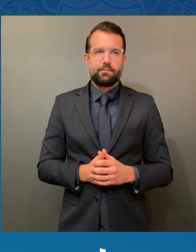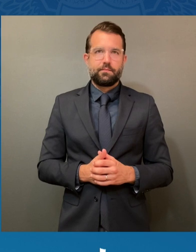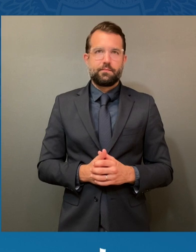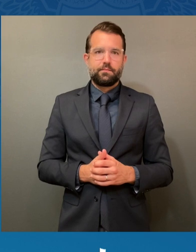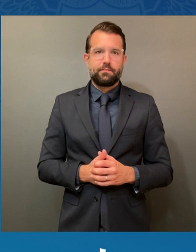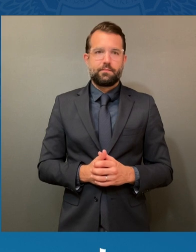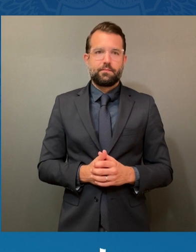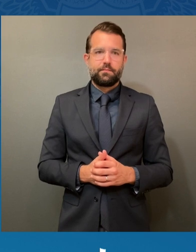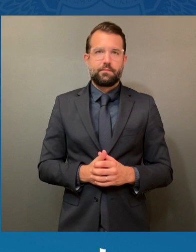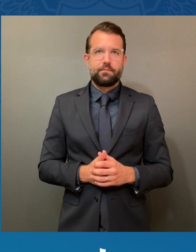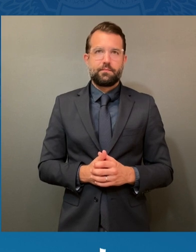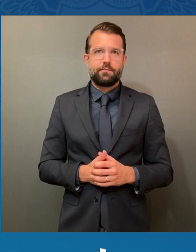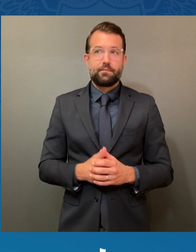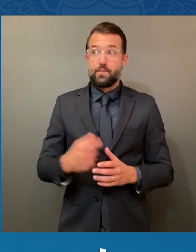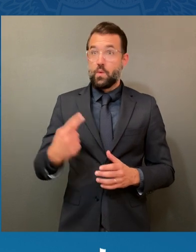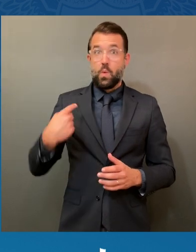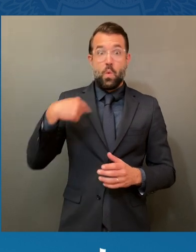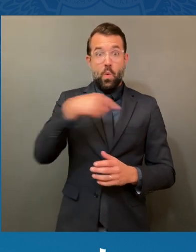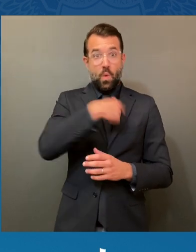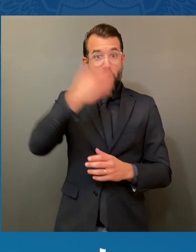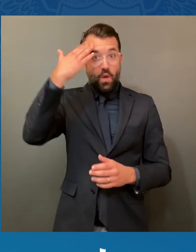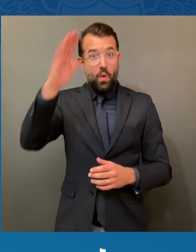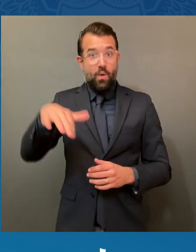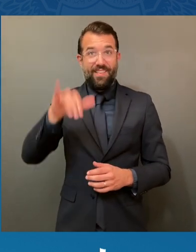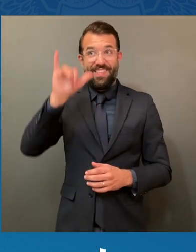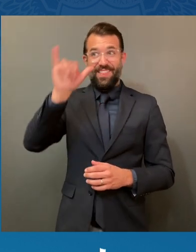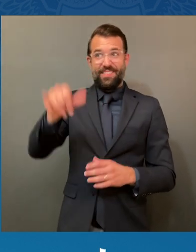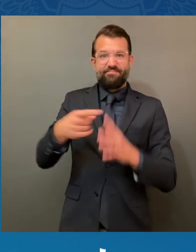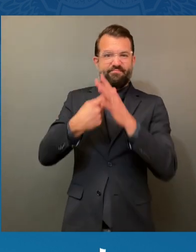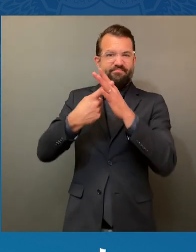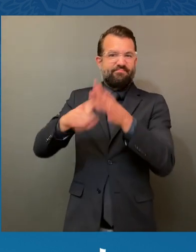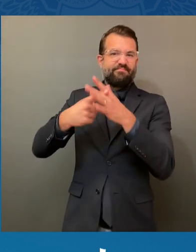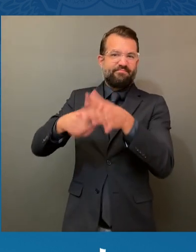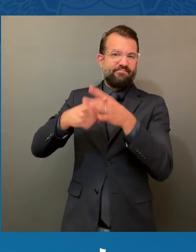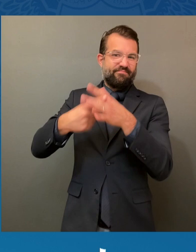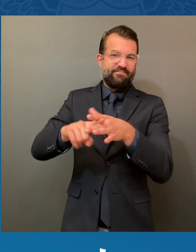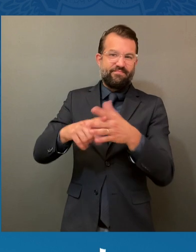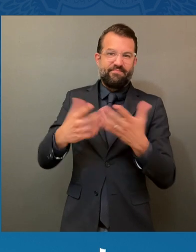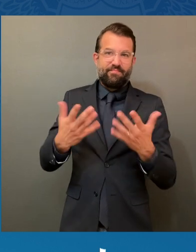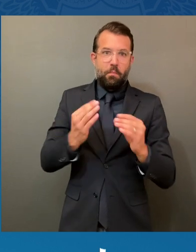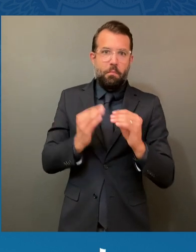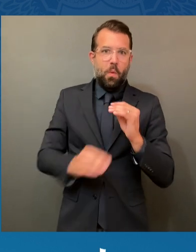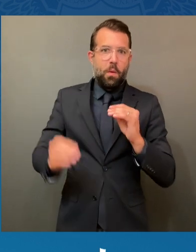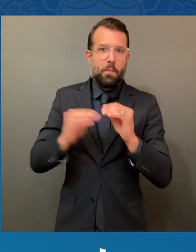And we all know this is just the beginning. I'm sure everyone here read the Dobbs decision